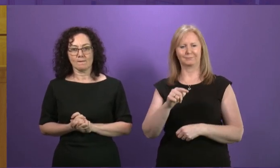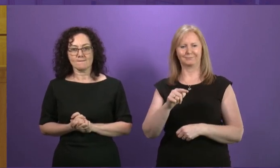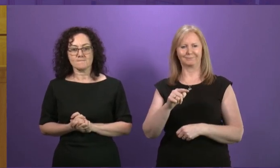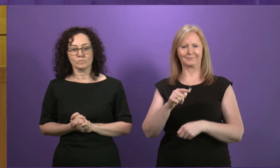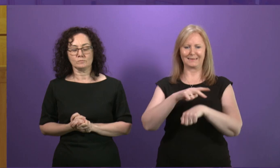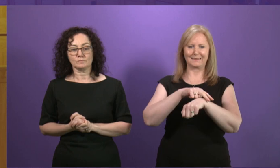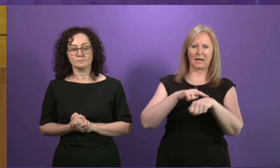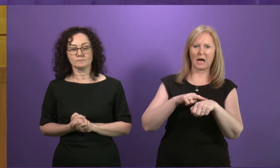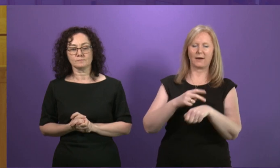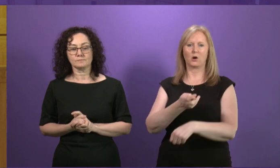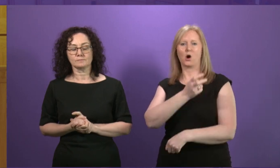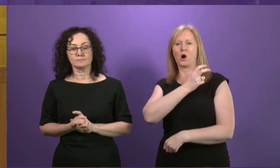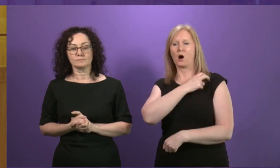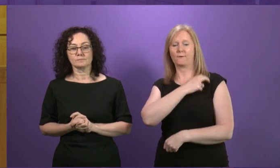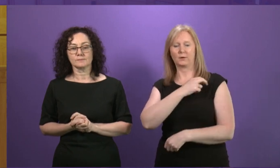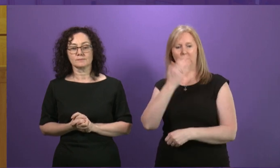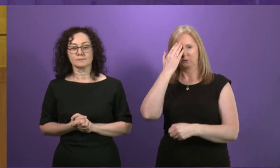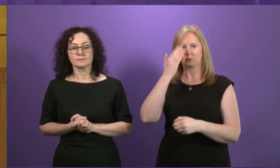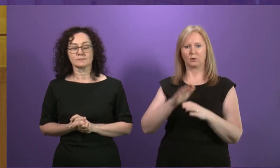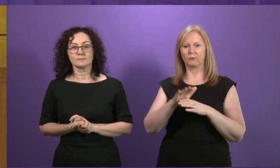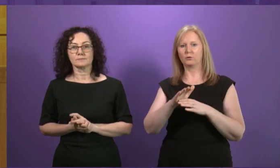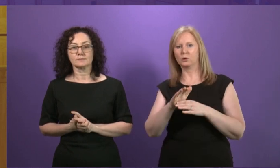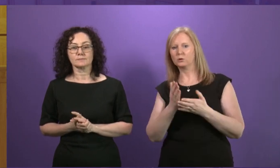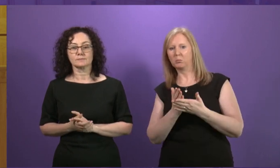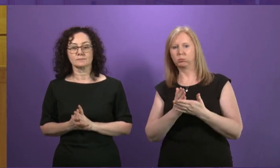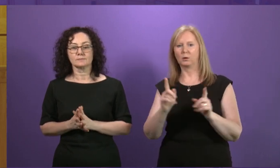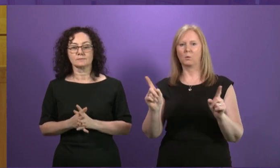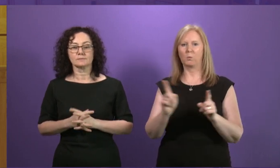faced will not end until full integration is permanently ruled out.